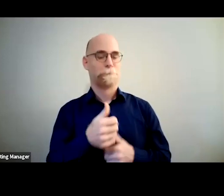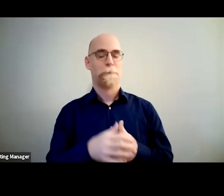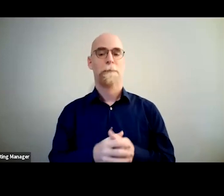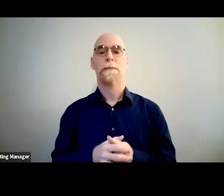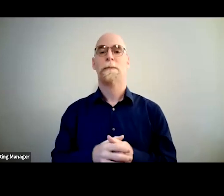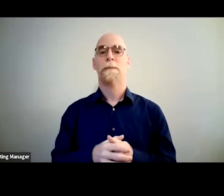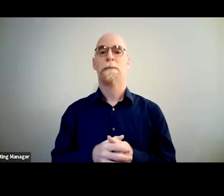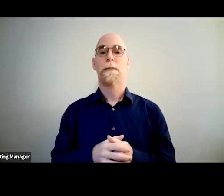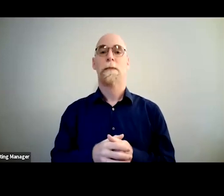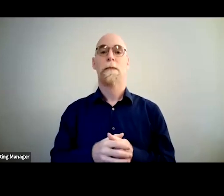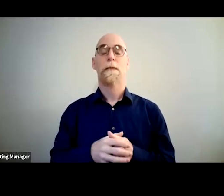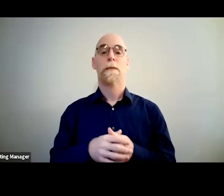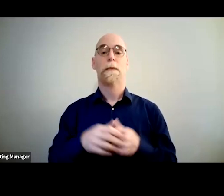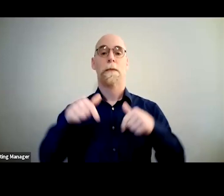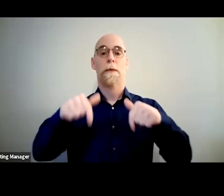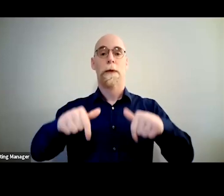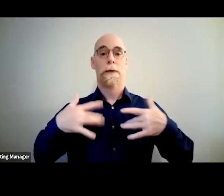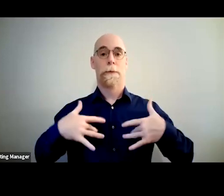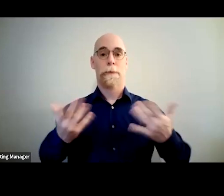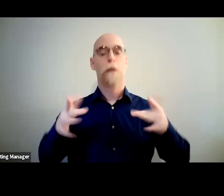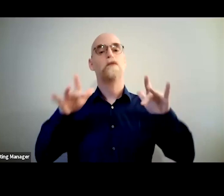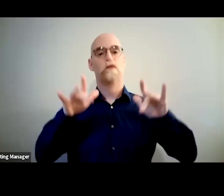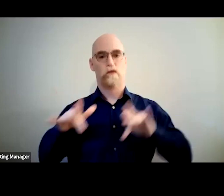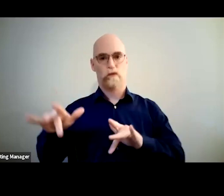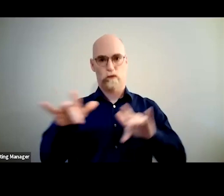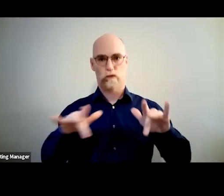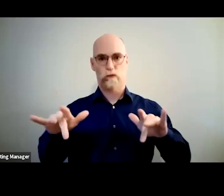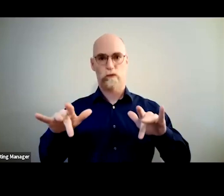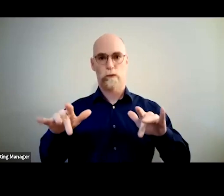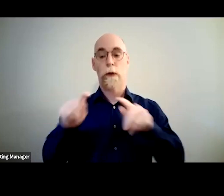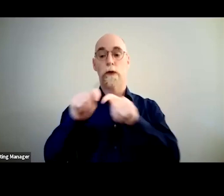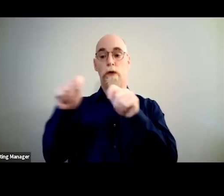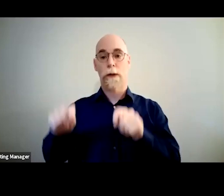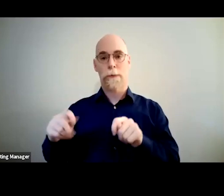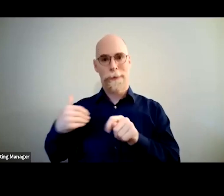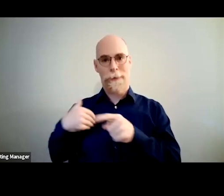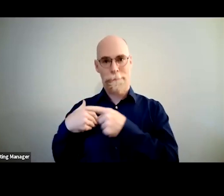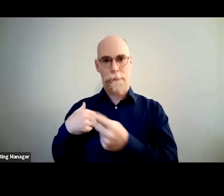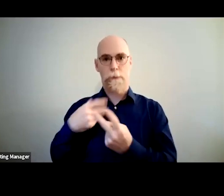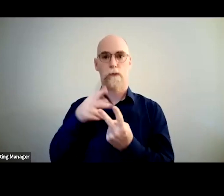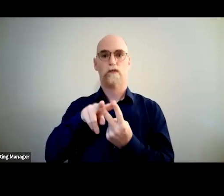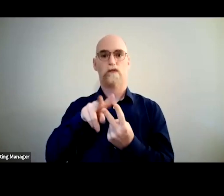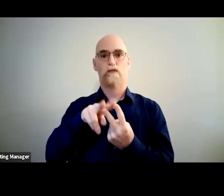in the transcript will be available afterwards, and you'll get an email with that link.